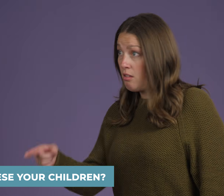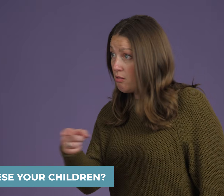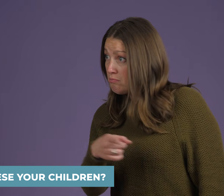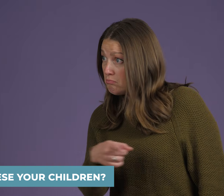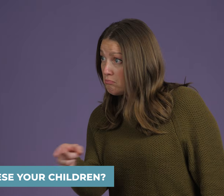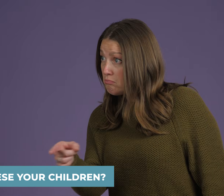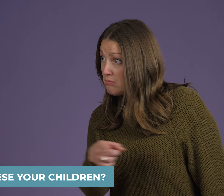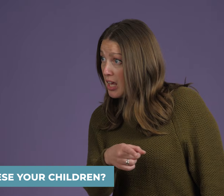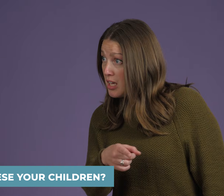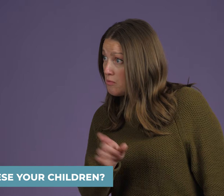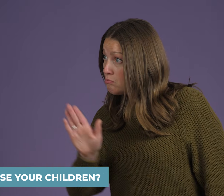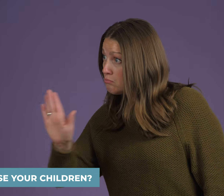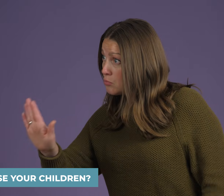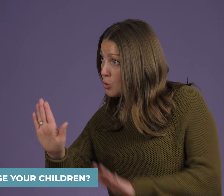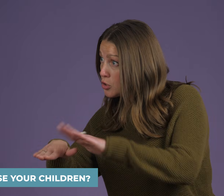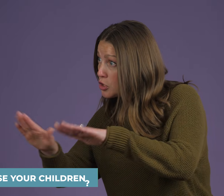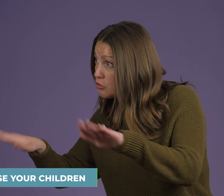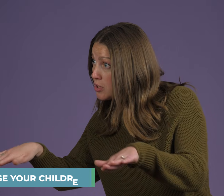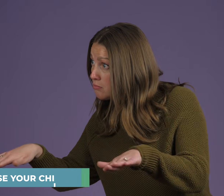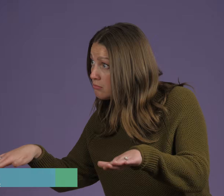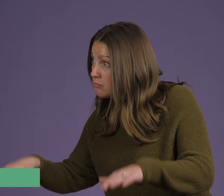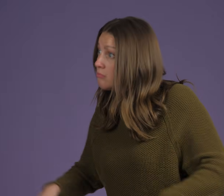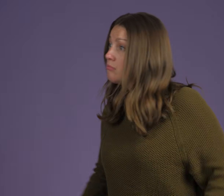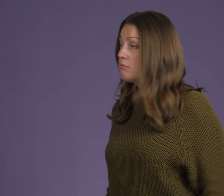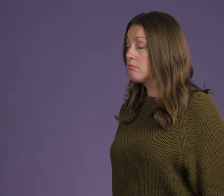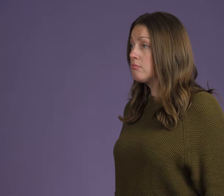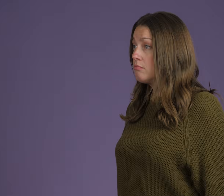THEY YOUR CHILDREN